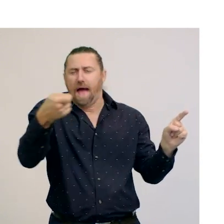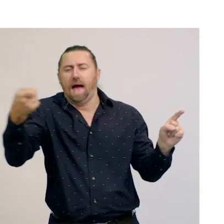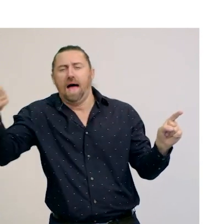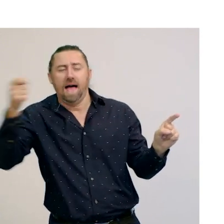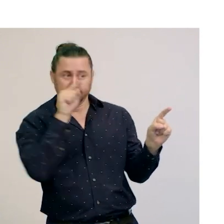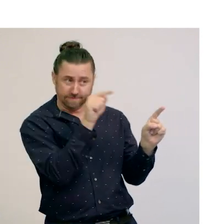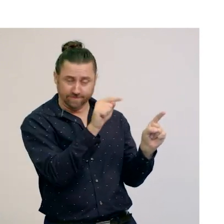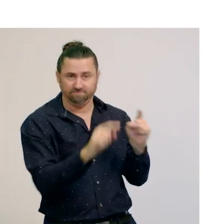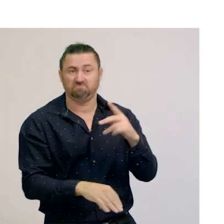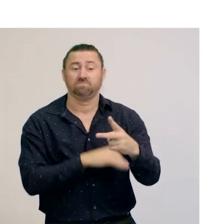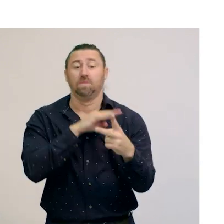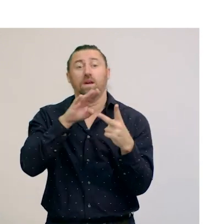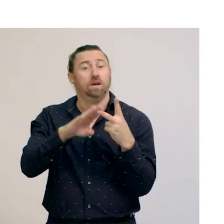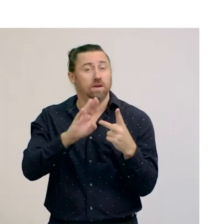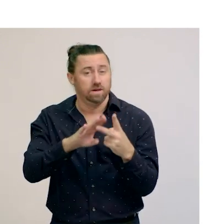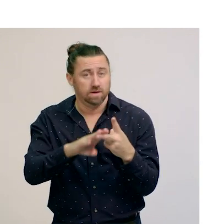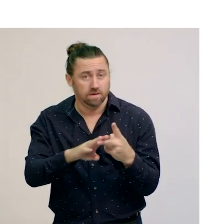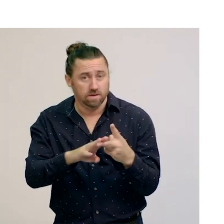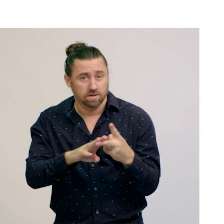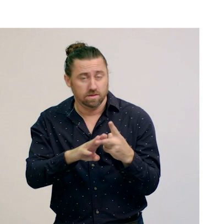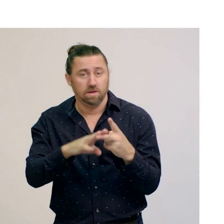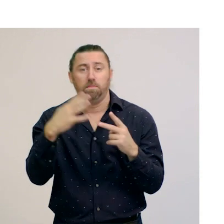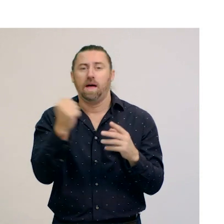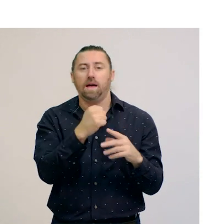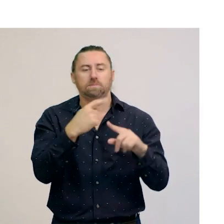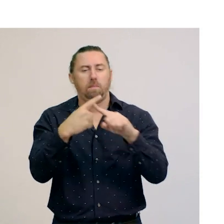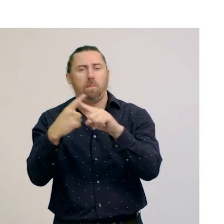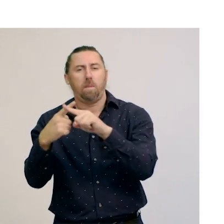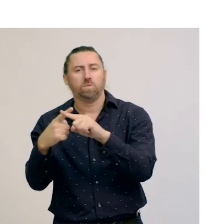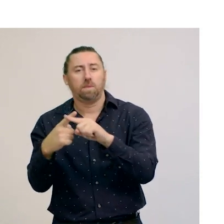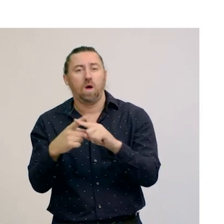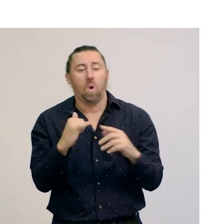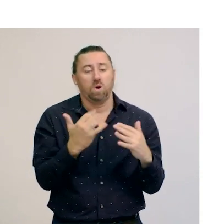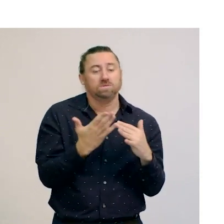The second rule is to do all multiplications and/or divisions,